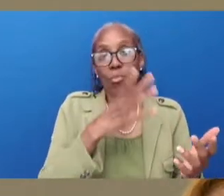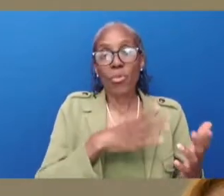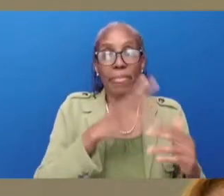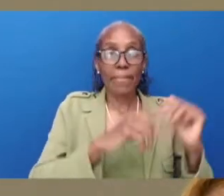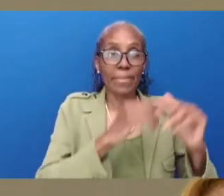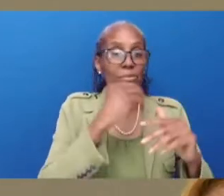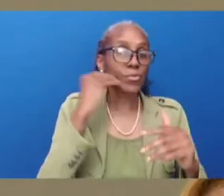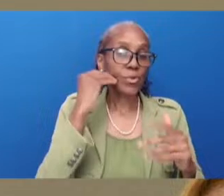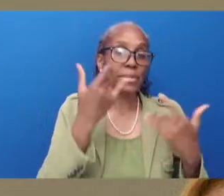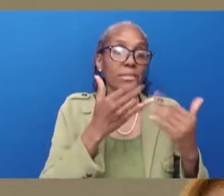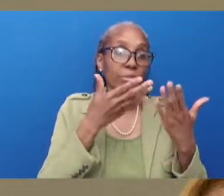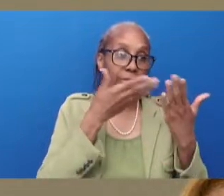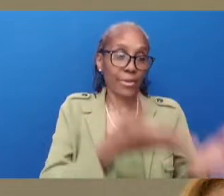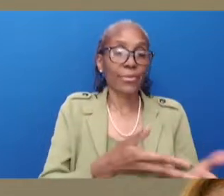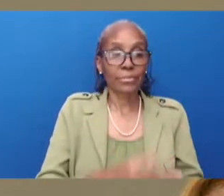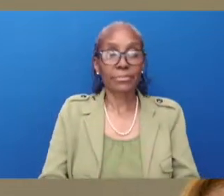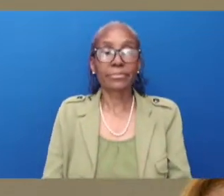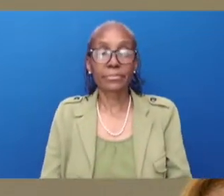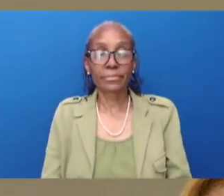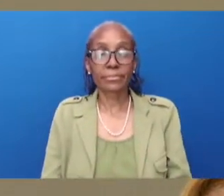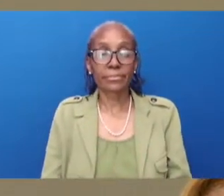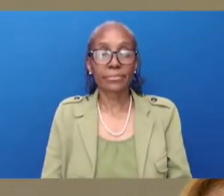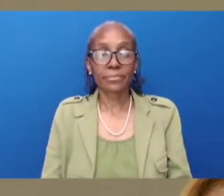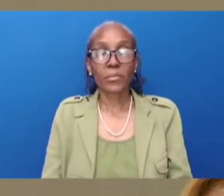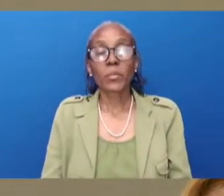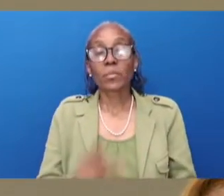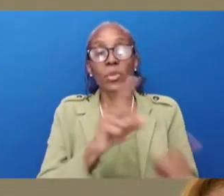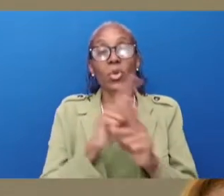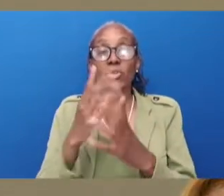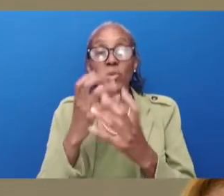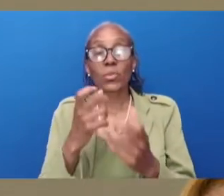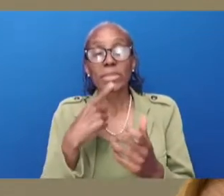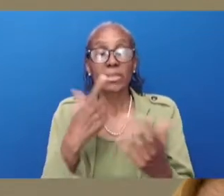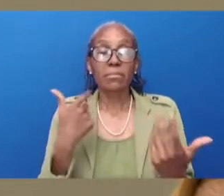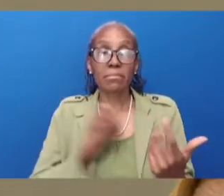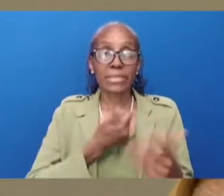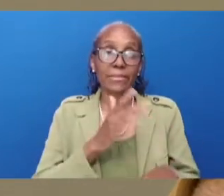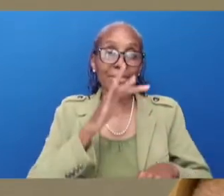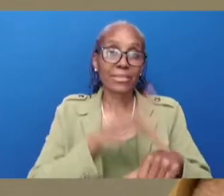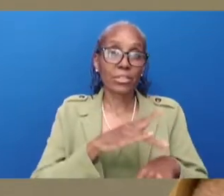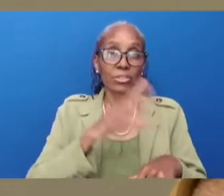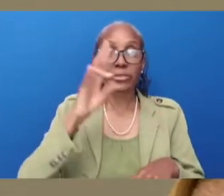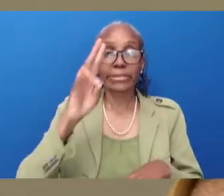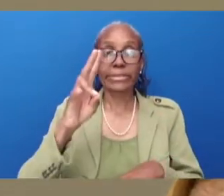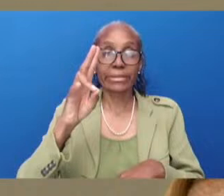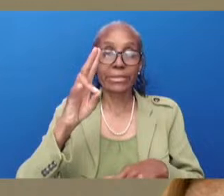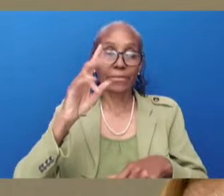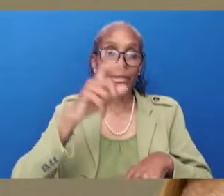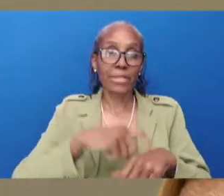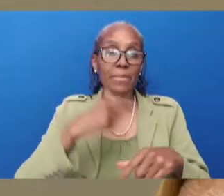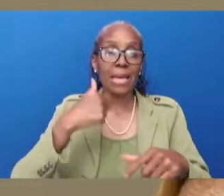A HOME THERE NOW AND STILL